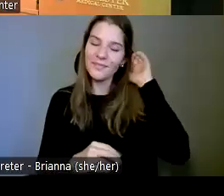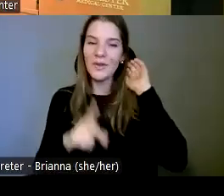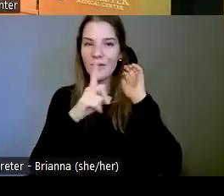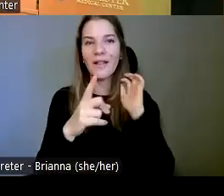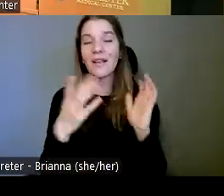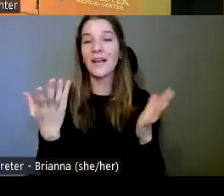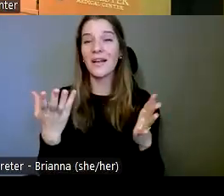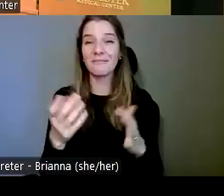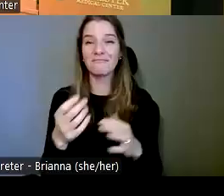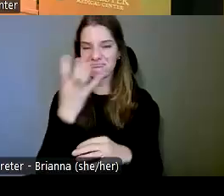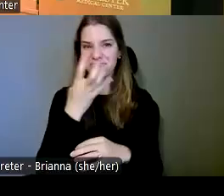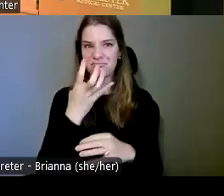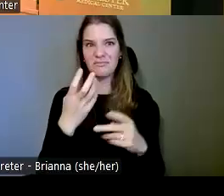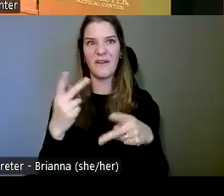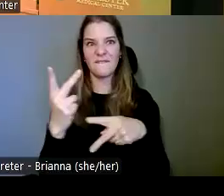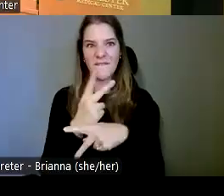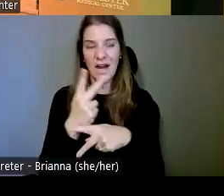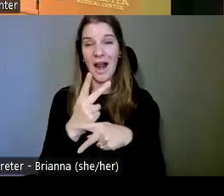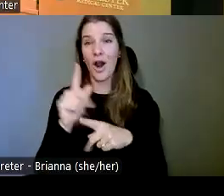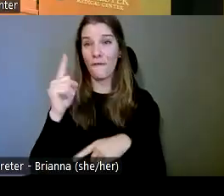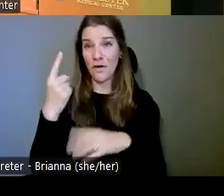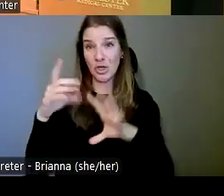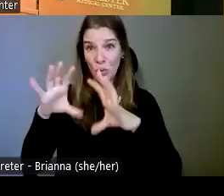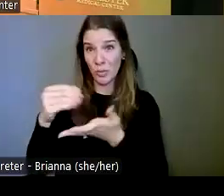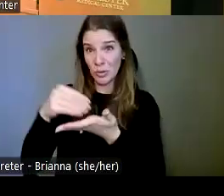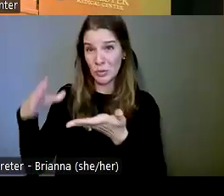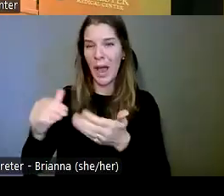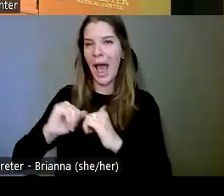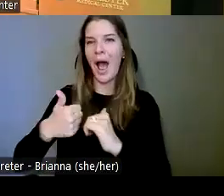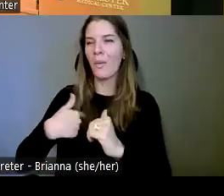was figuring out how to con convince the first group of students to come down. I always imagine